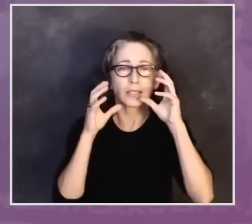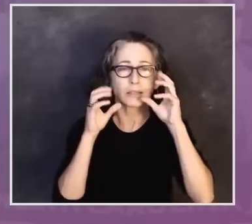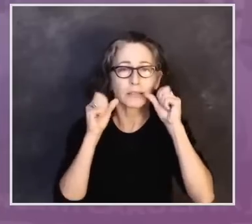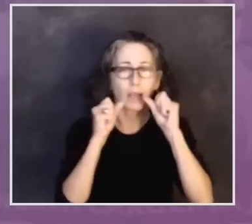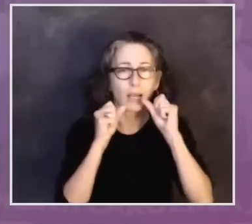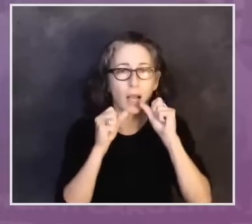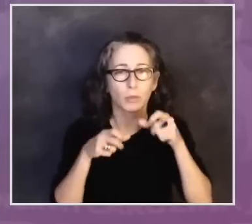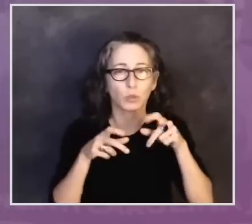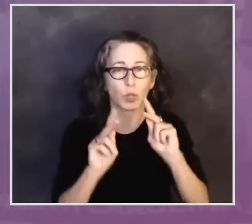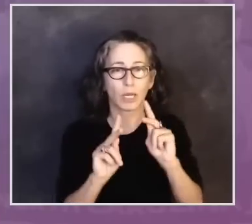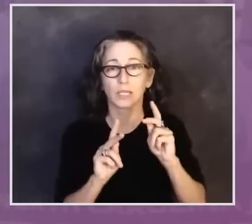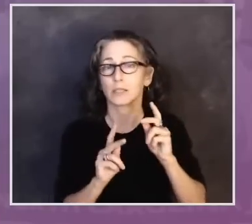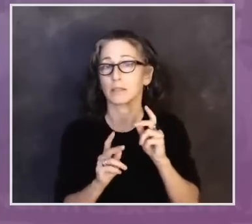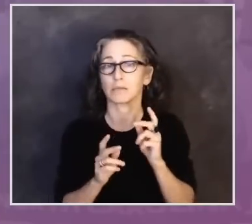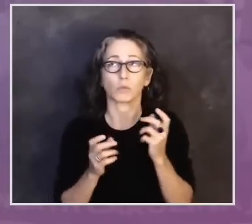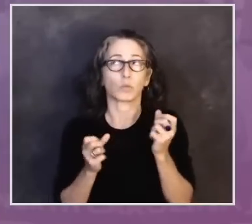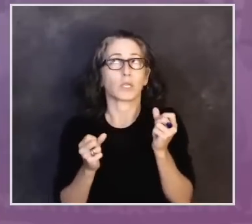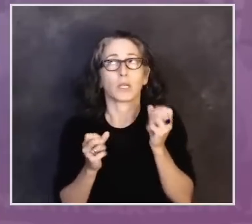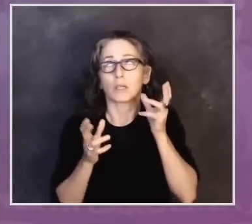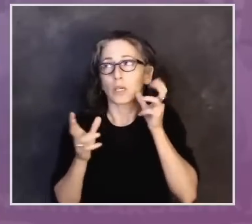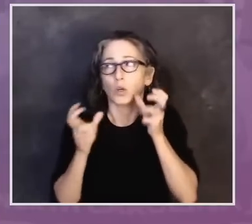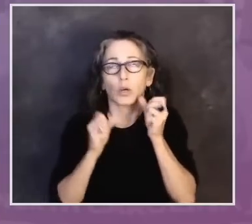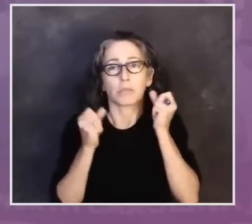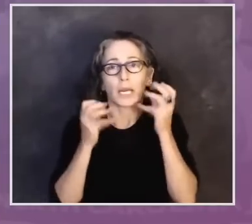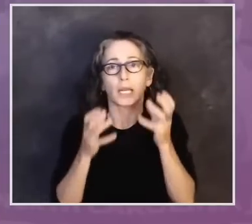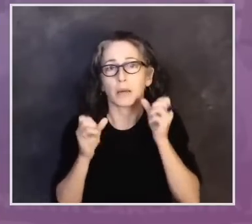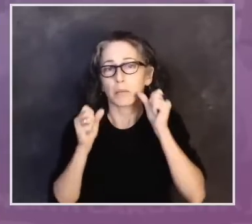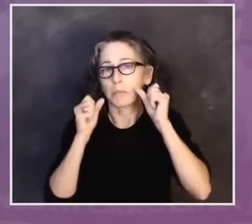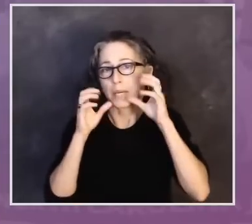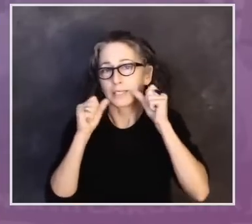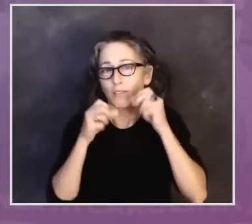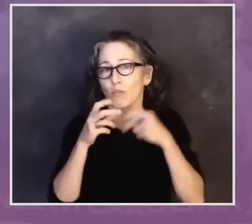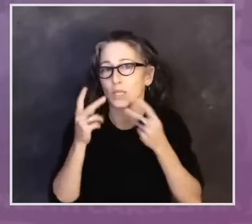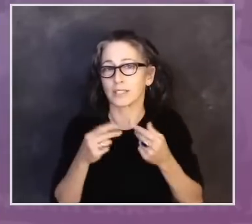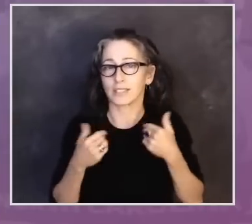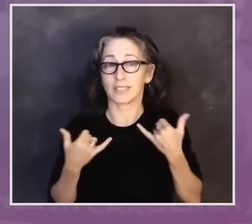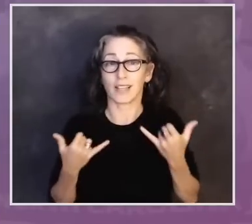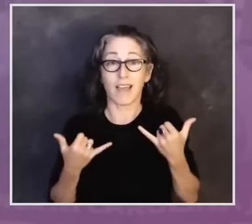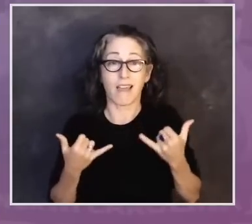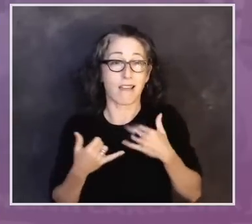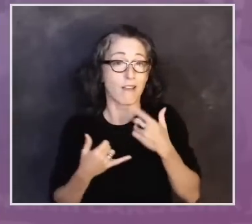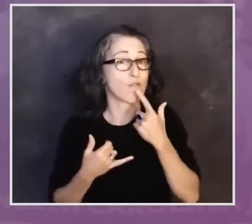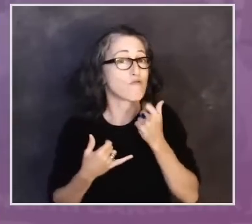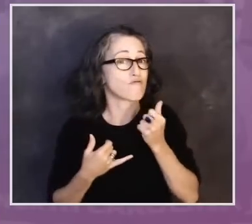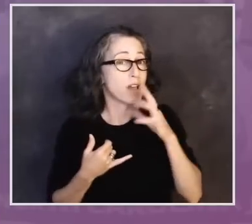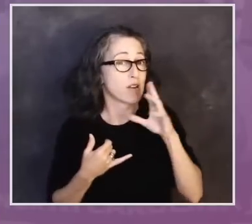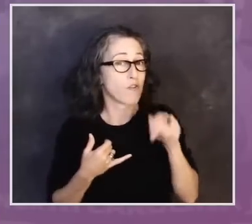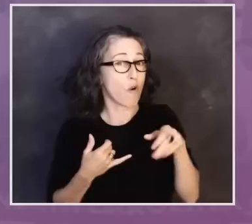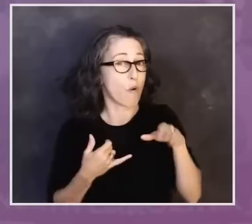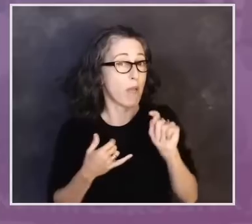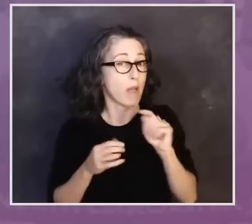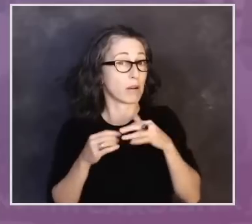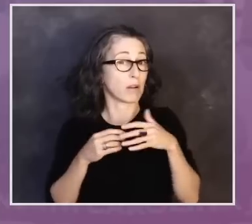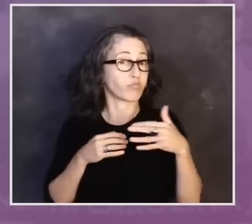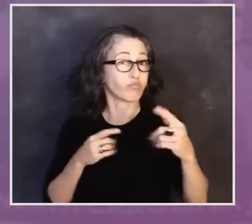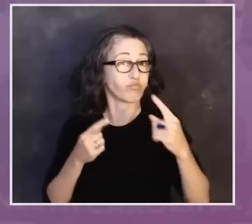AND IT'S JUST AN AMAZING OPPORTUNITY TO HEAR FROM HER AS WE HEAR FROM SO MANY AMAZING VOICES.